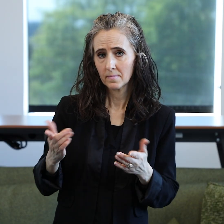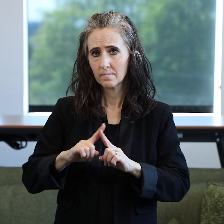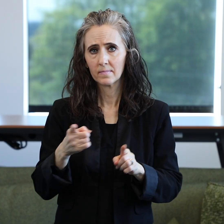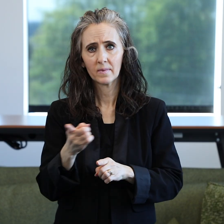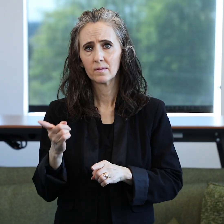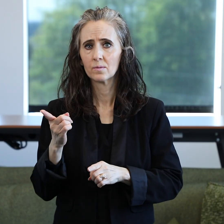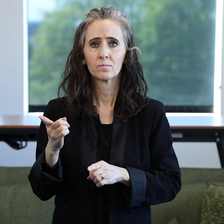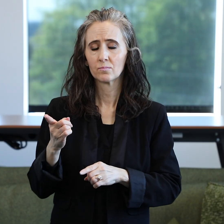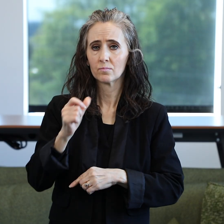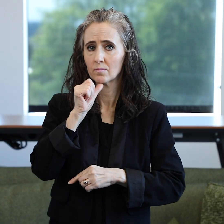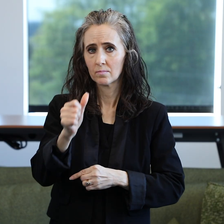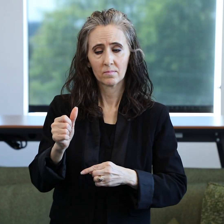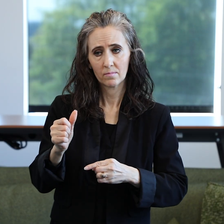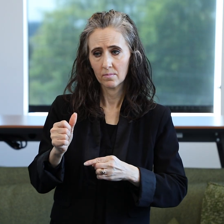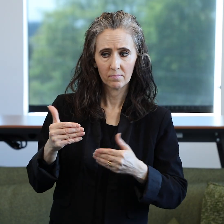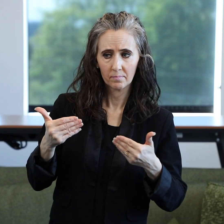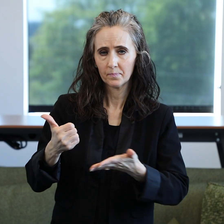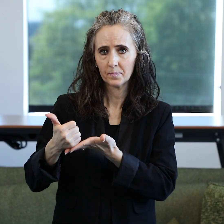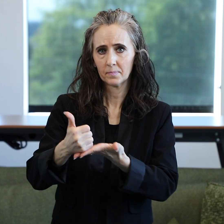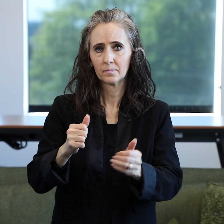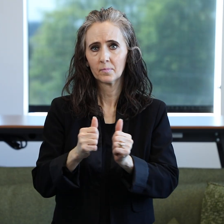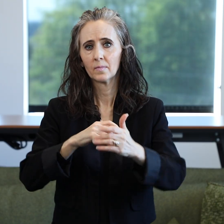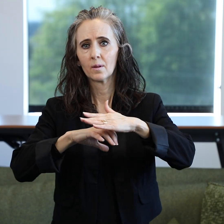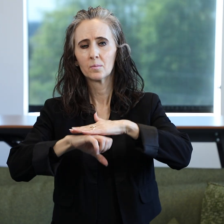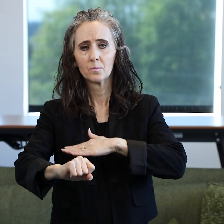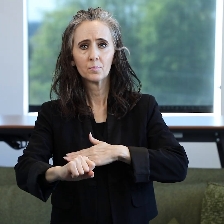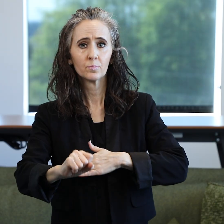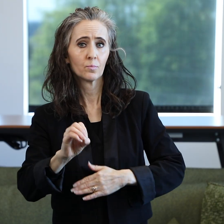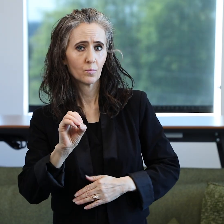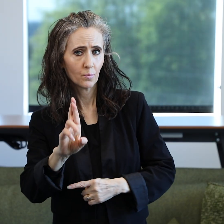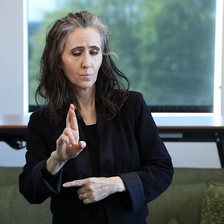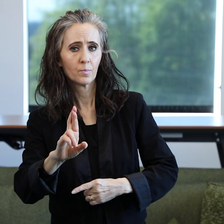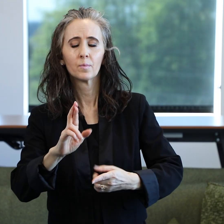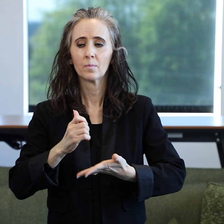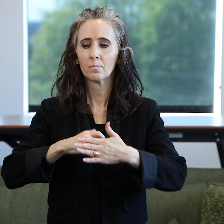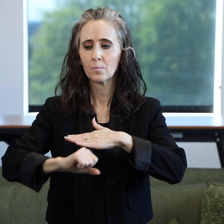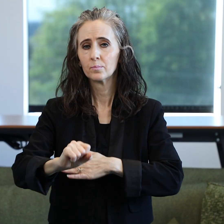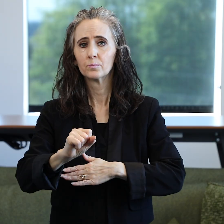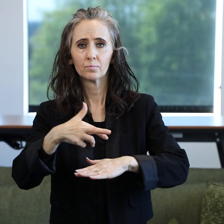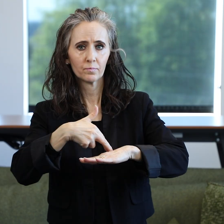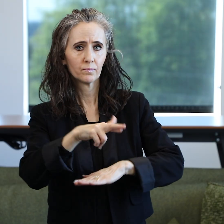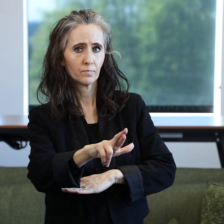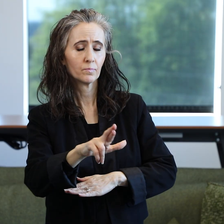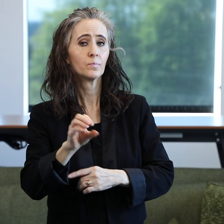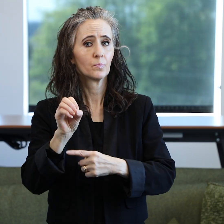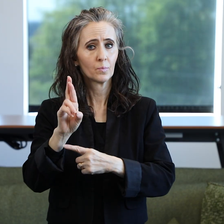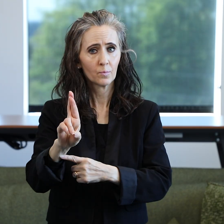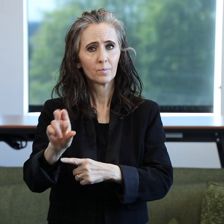But they do not provide abortions, abortion referrals, or other sexual and reproductive health services.